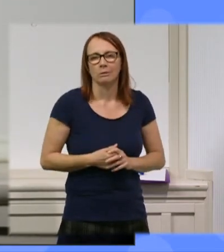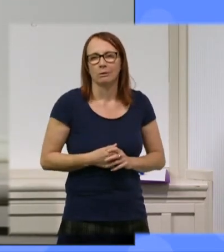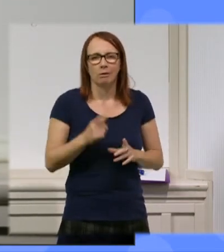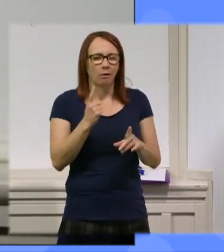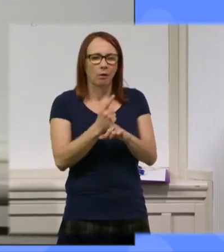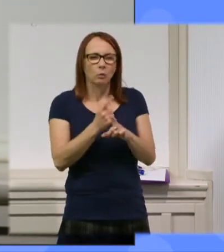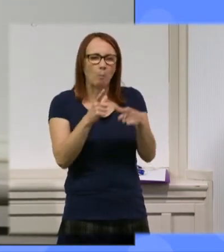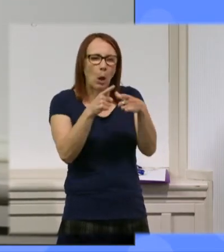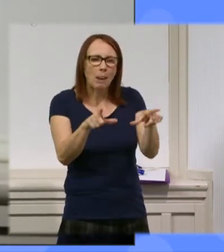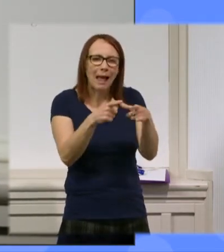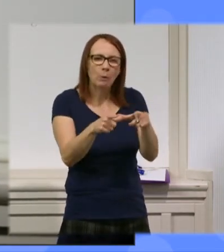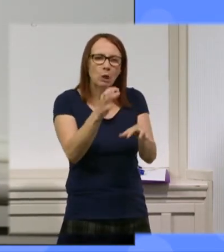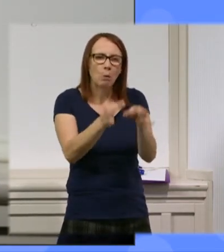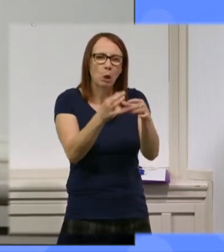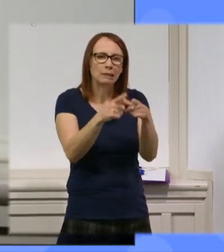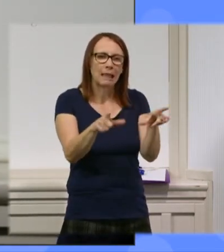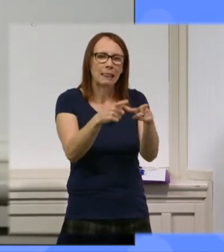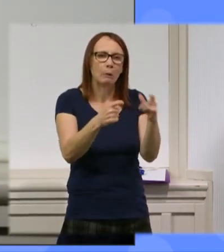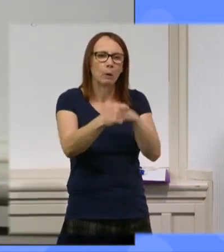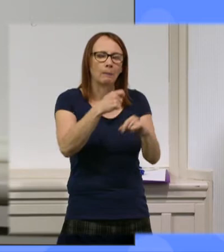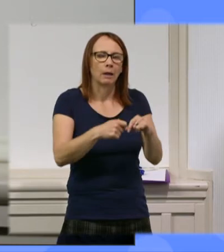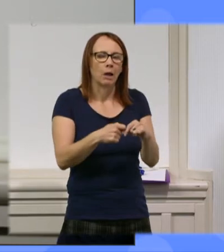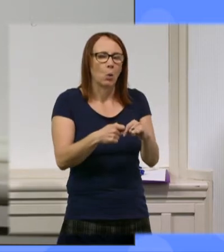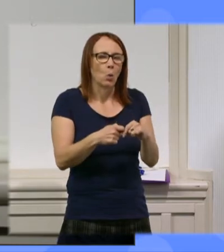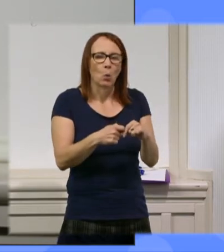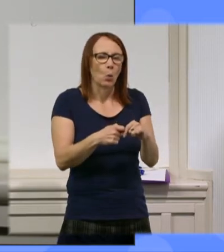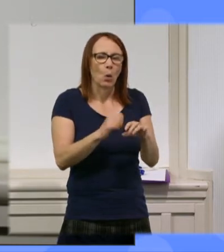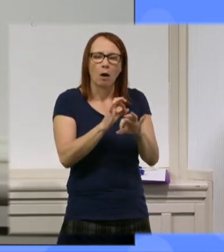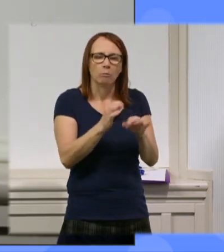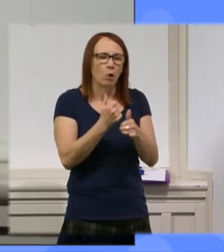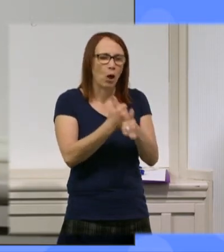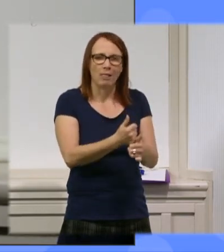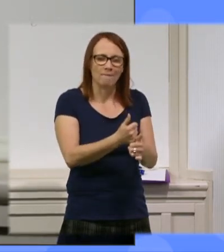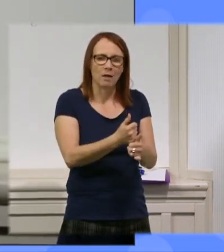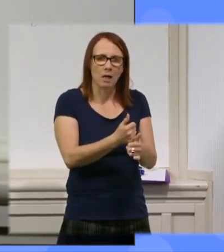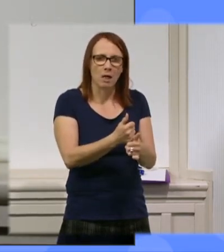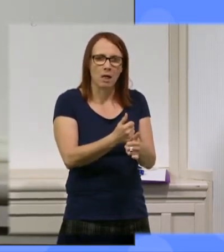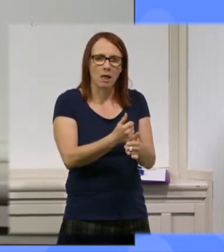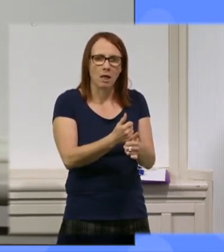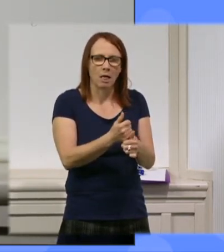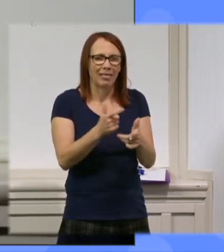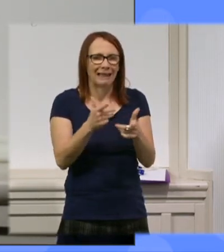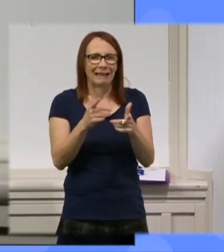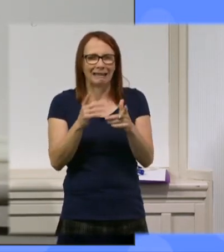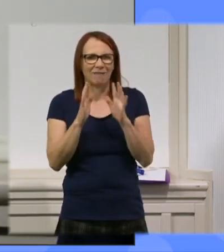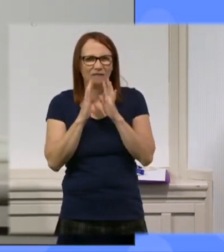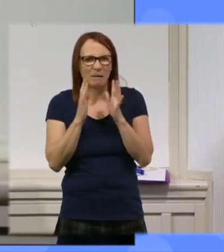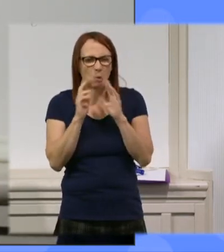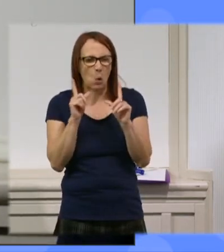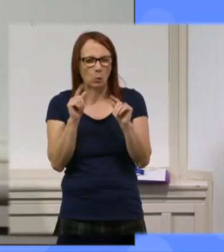language in politics has become extremely unhelpful one of the things I probably touched on maybe a social media and how that plays a role but I think